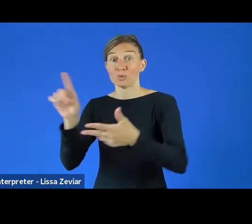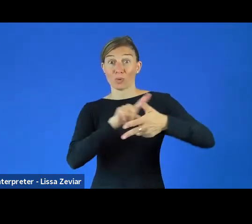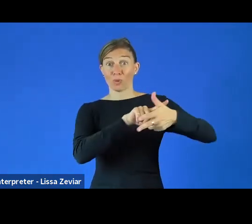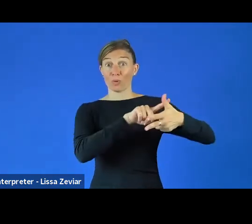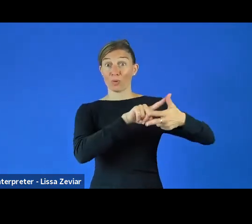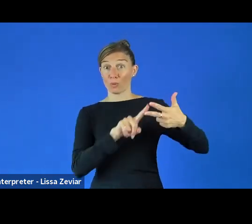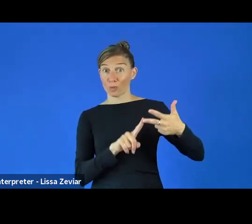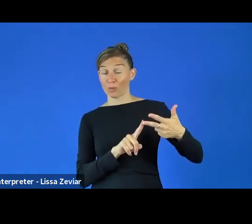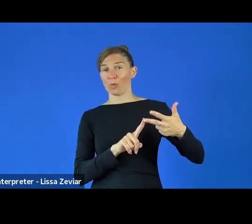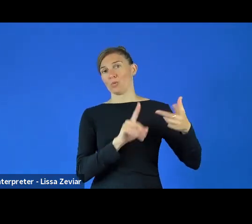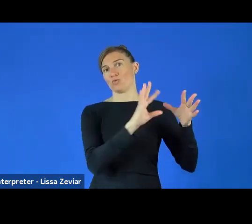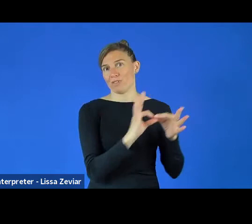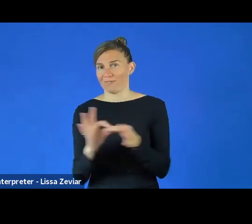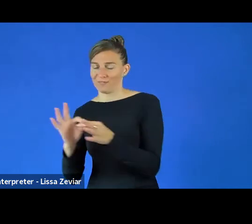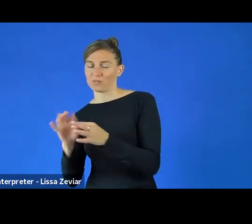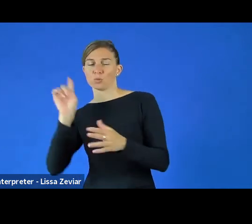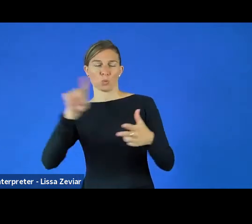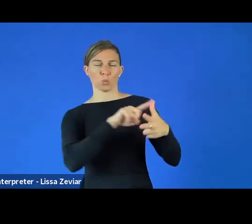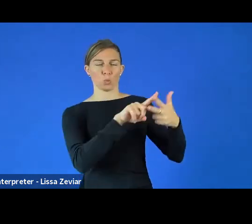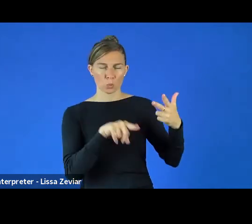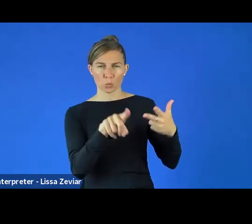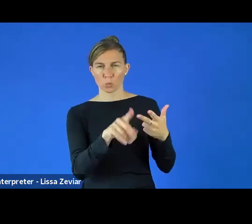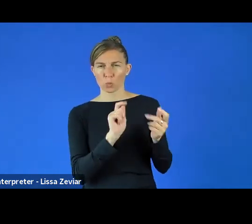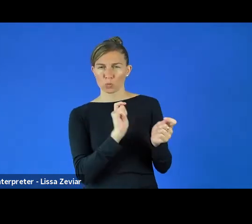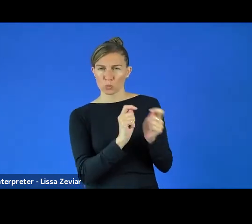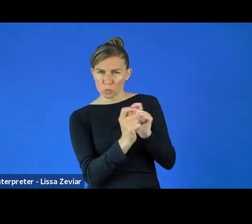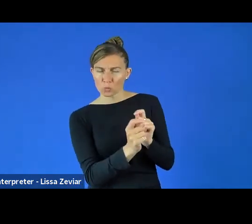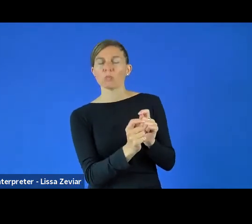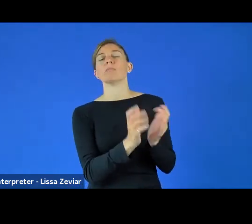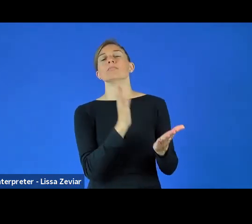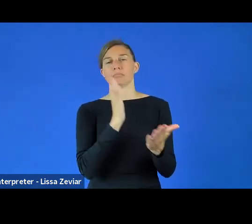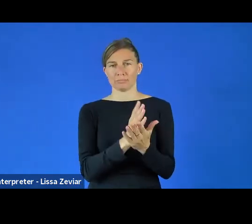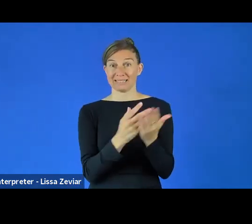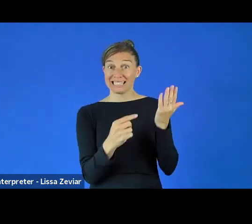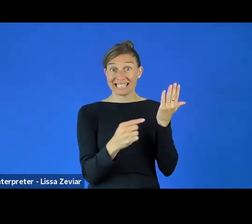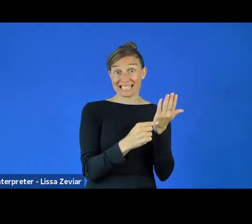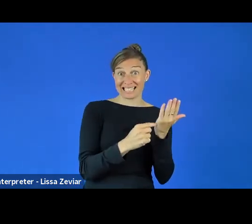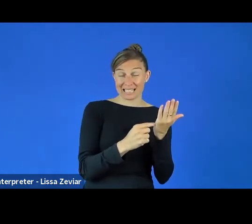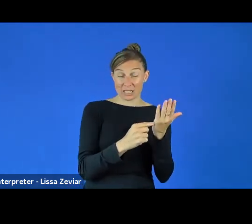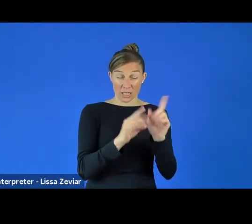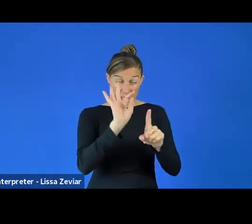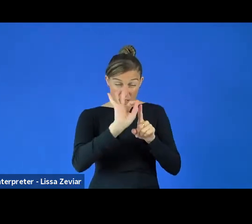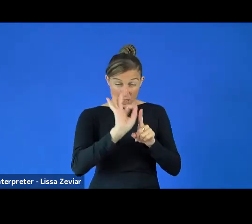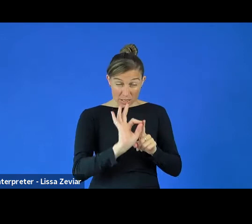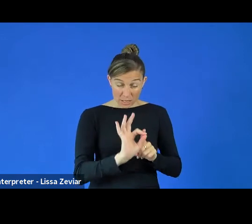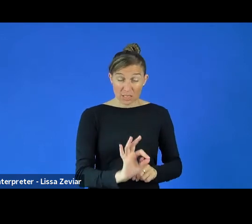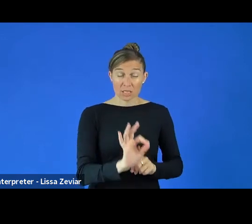so we will revise them in order to be sure that their technical requirements are in line